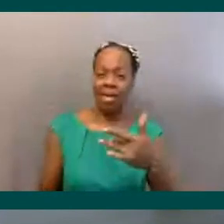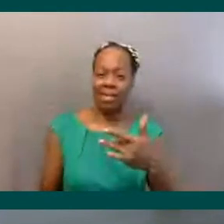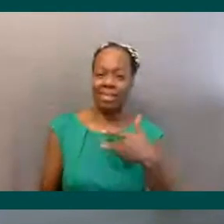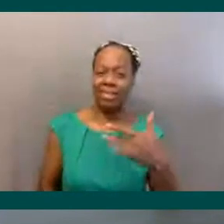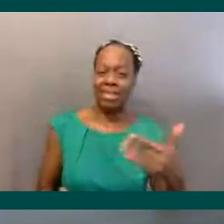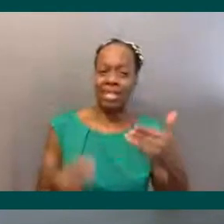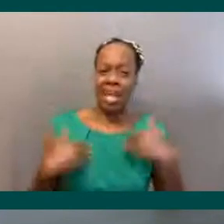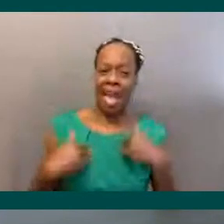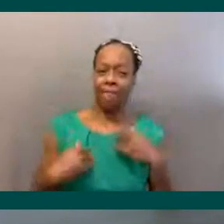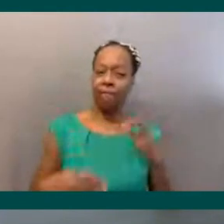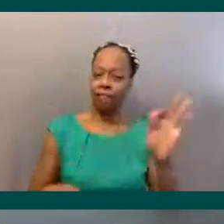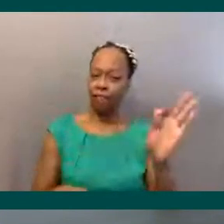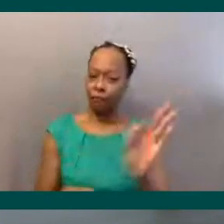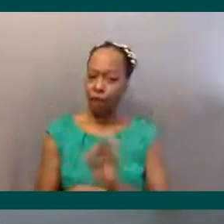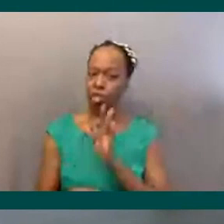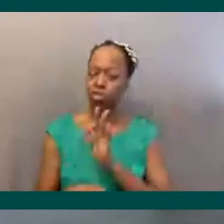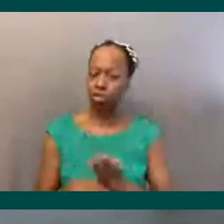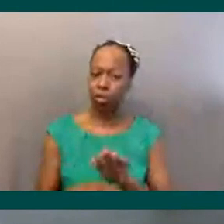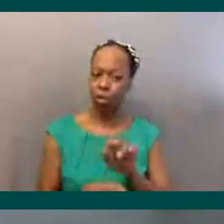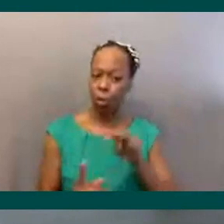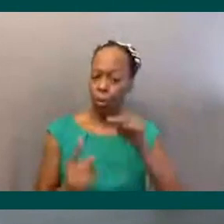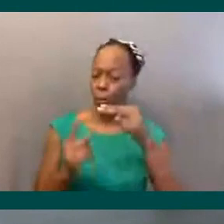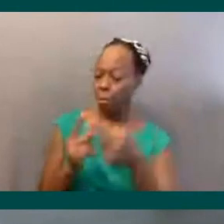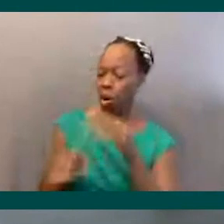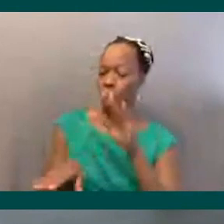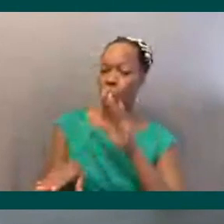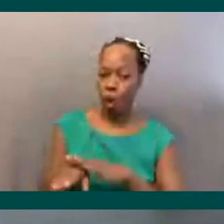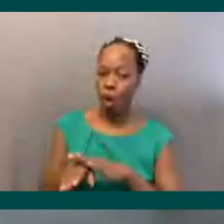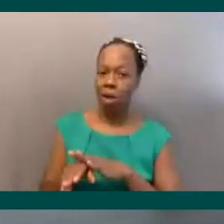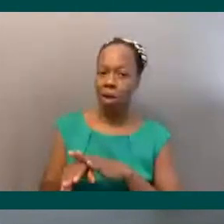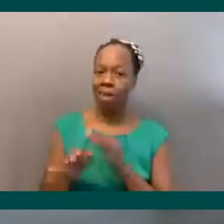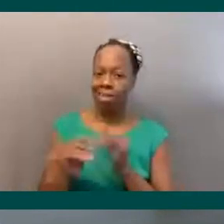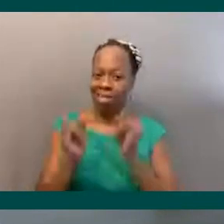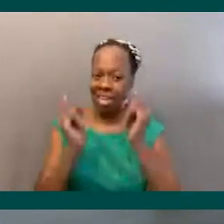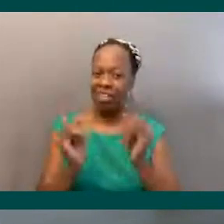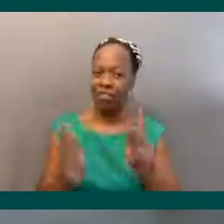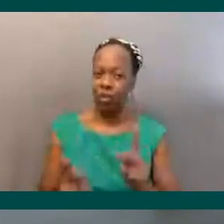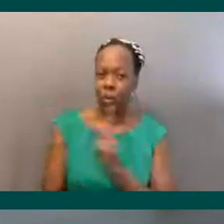on the person's needs and figuring out through medication,